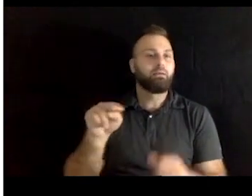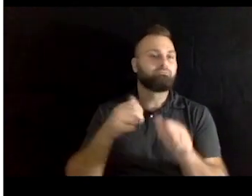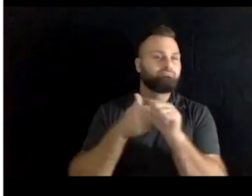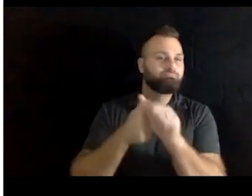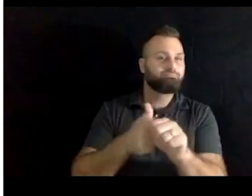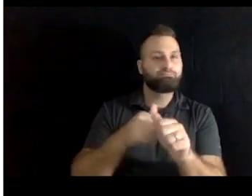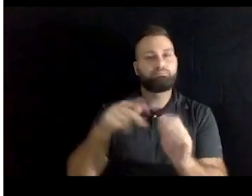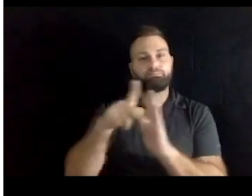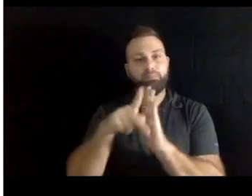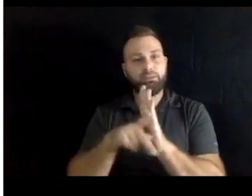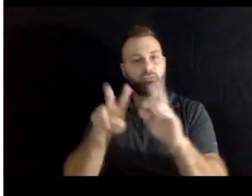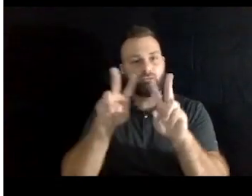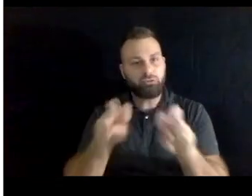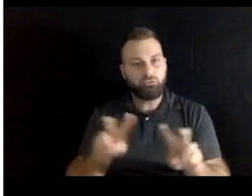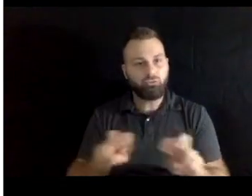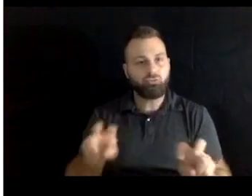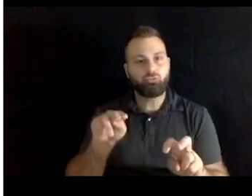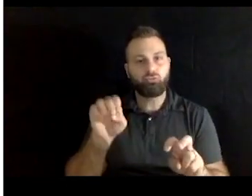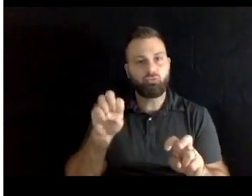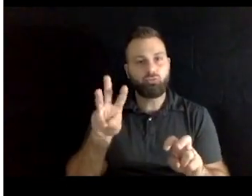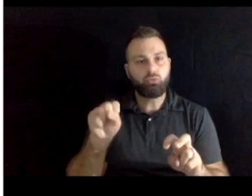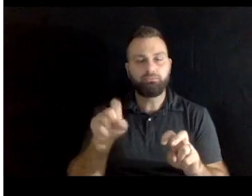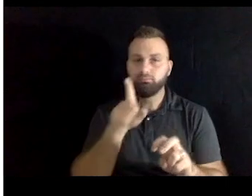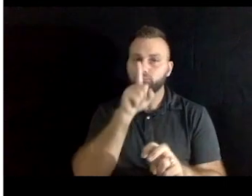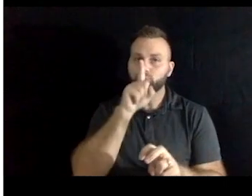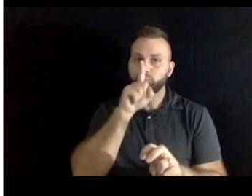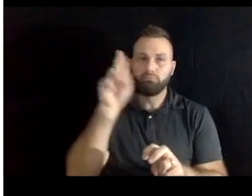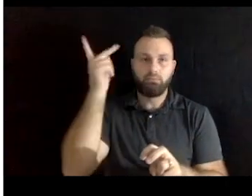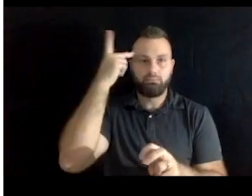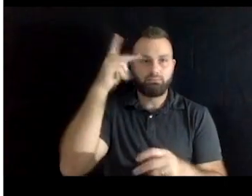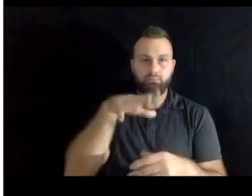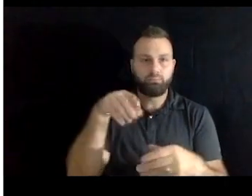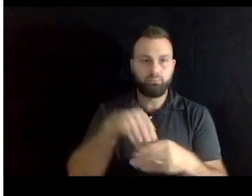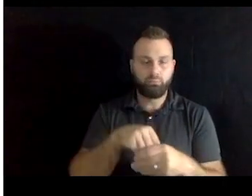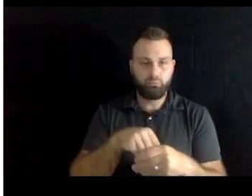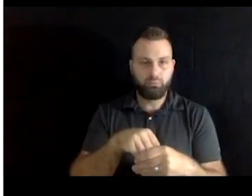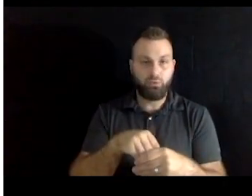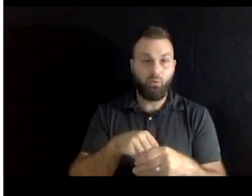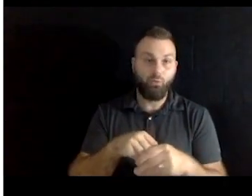I do not tweet on politics which makes me in the minority right now.